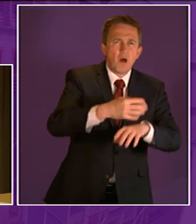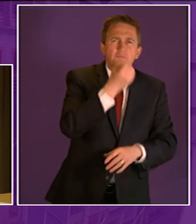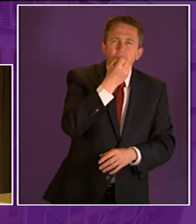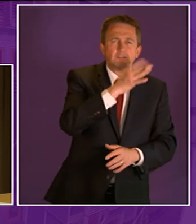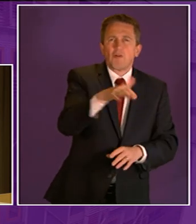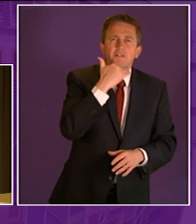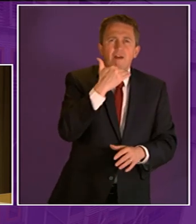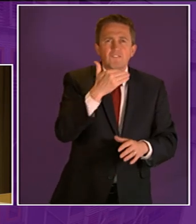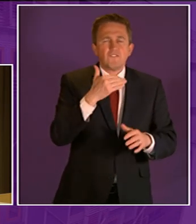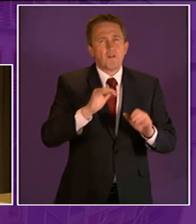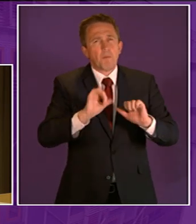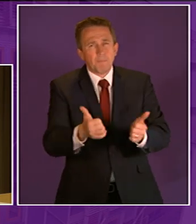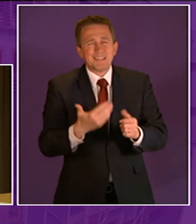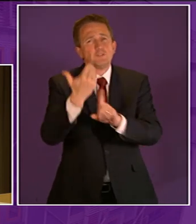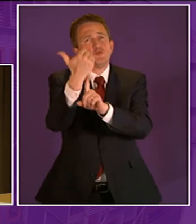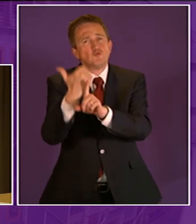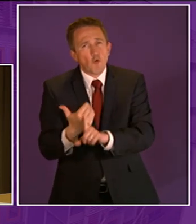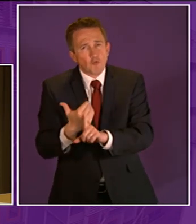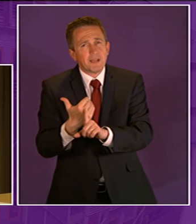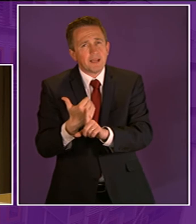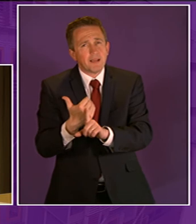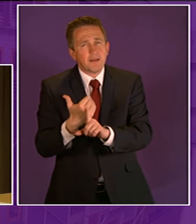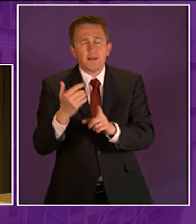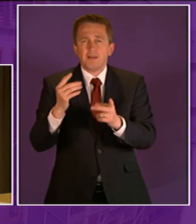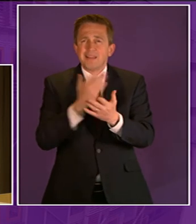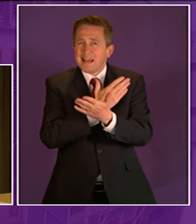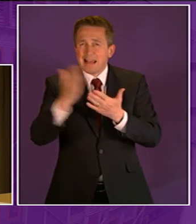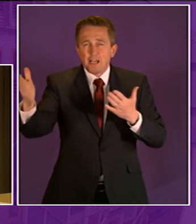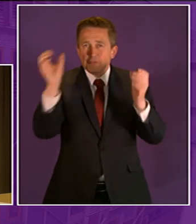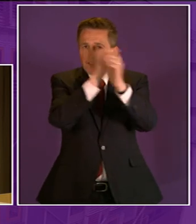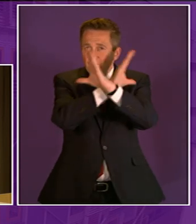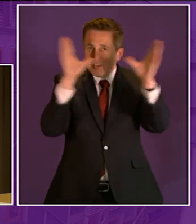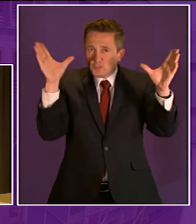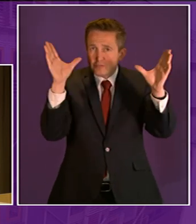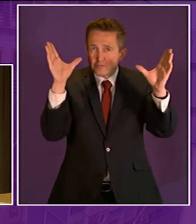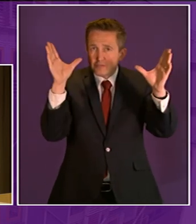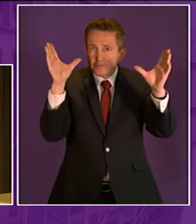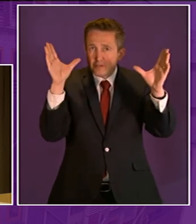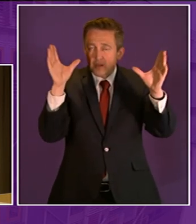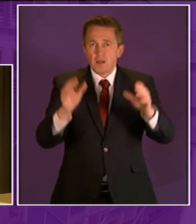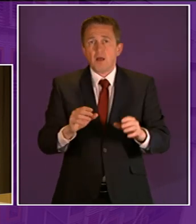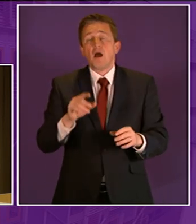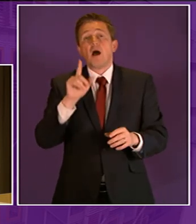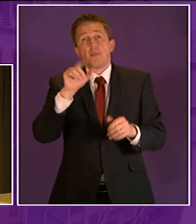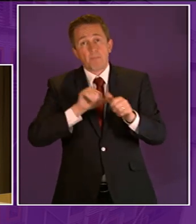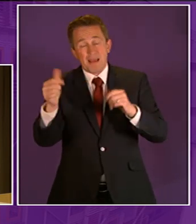The best stories, the clearest vision and the most positive view of the future arise